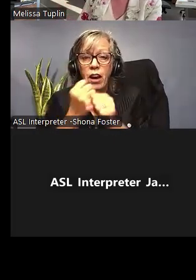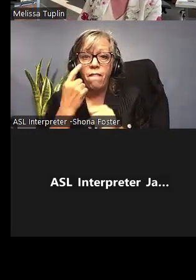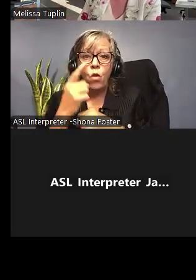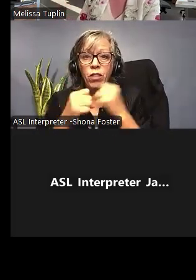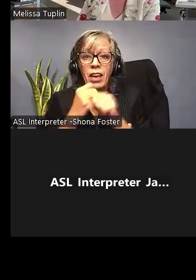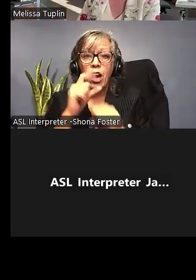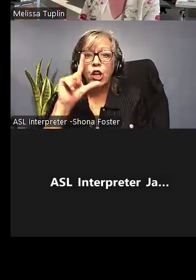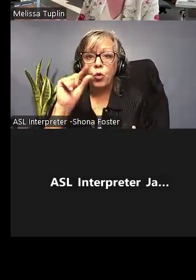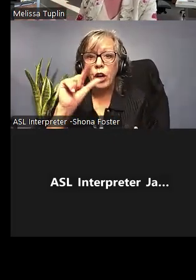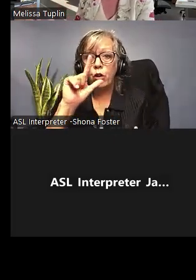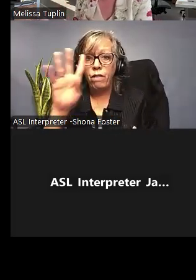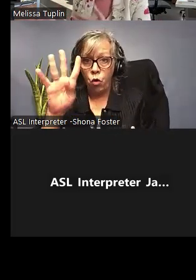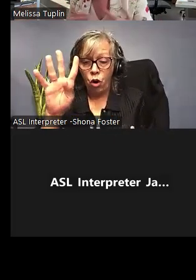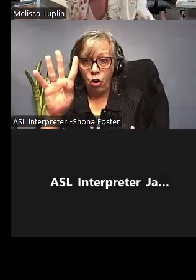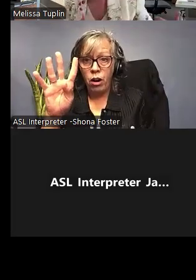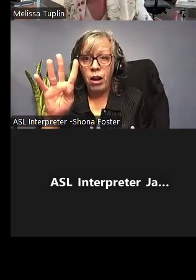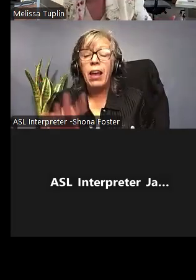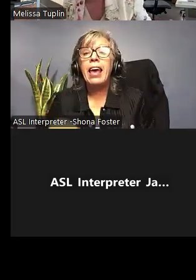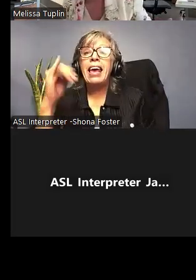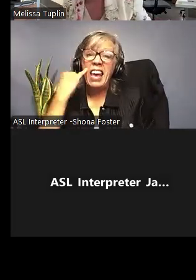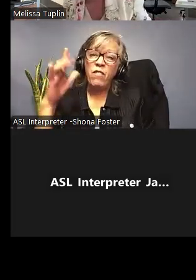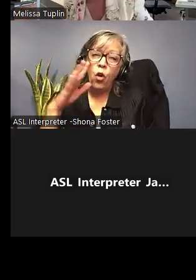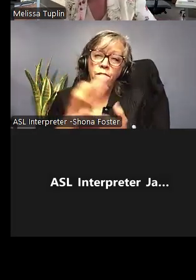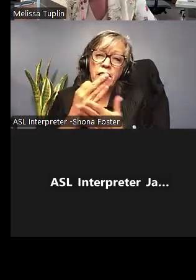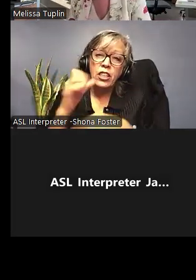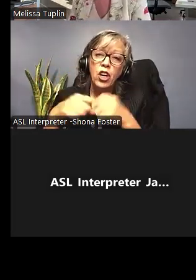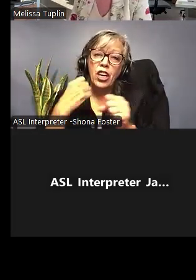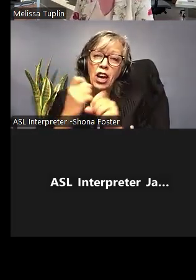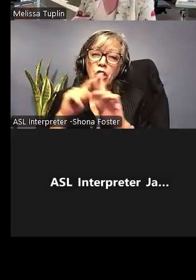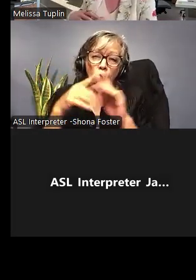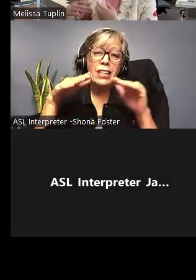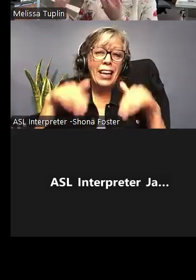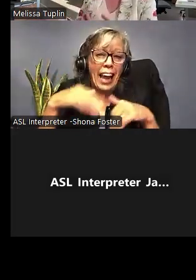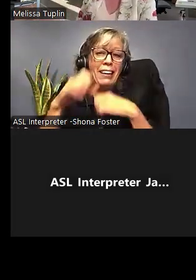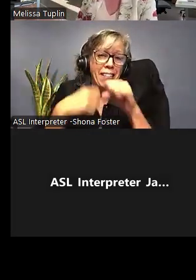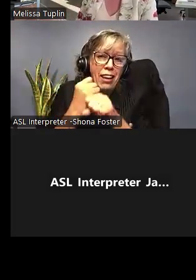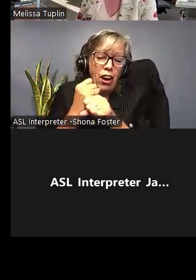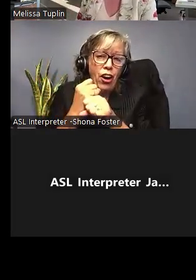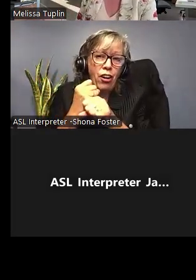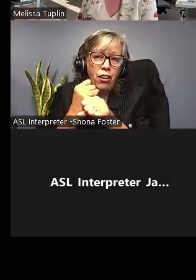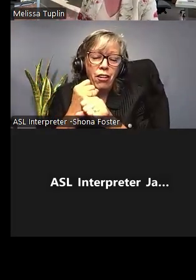unless your fiscal year begins really late in the calendar year, and likely projections for